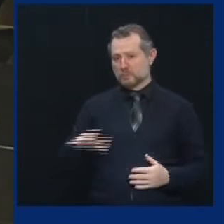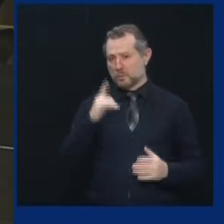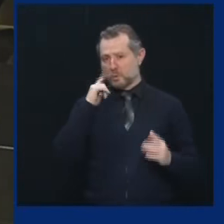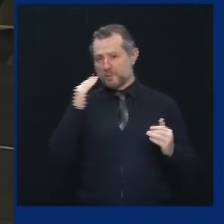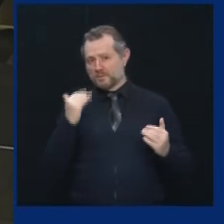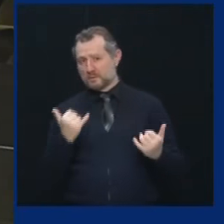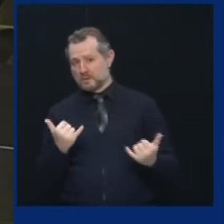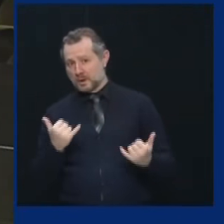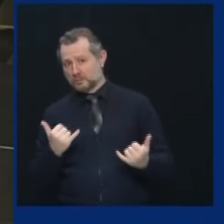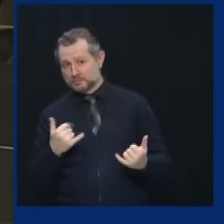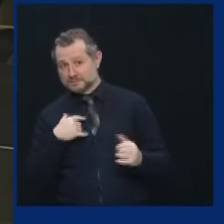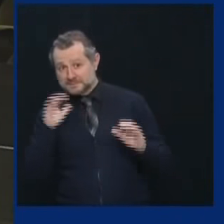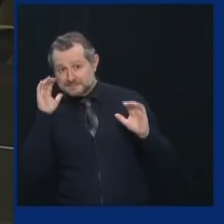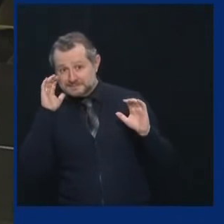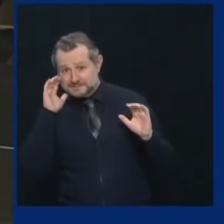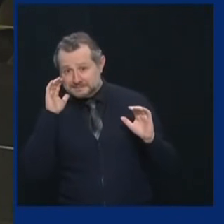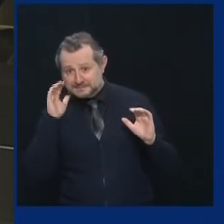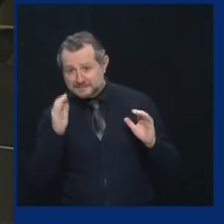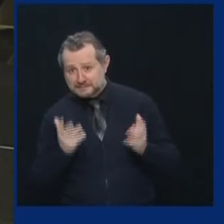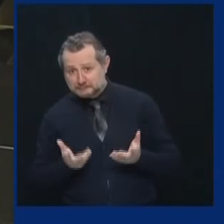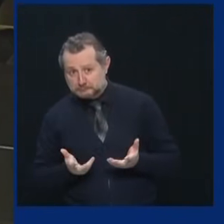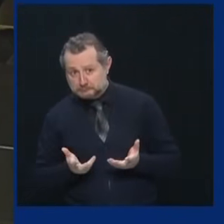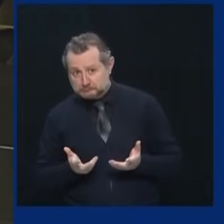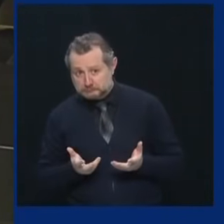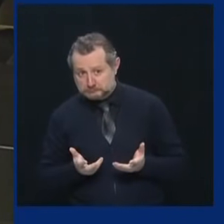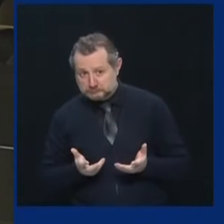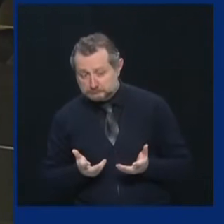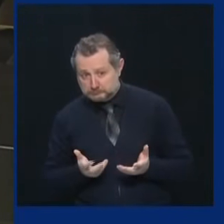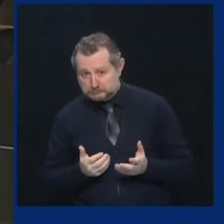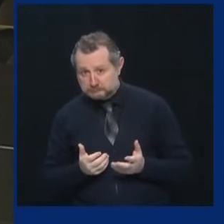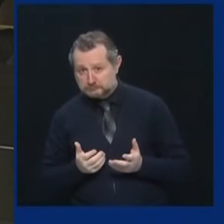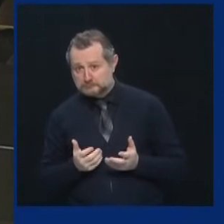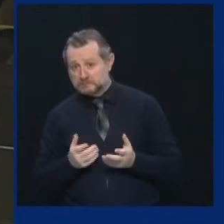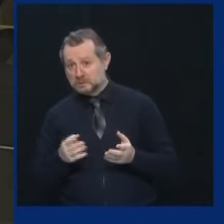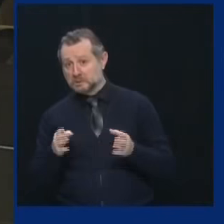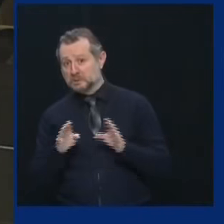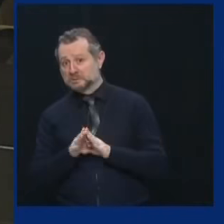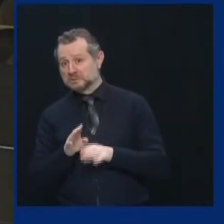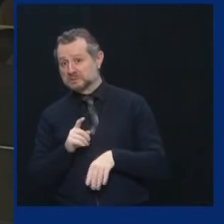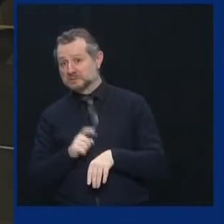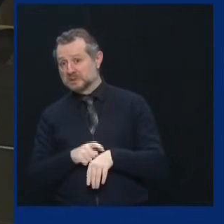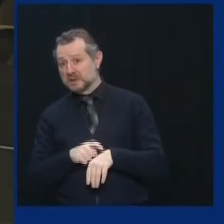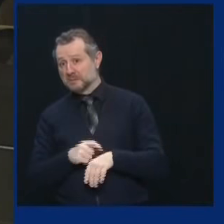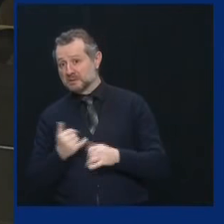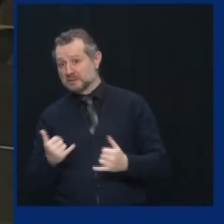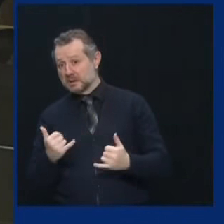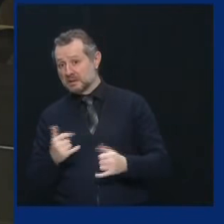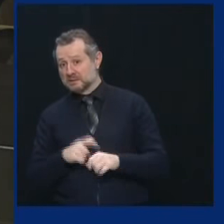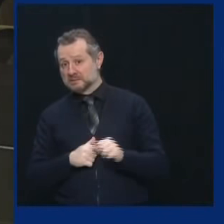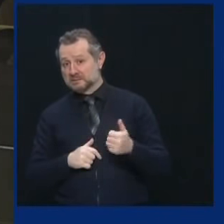IS VERY TROUBLING FOR ME.